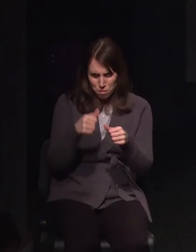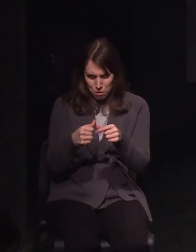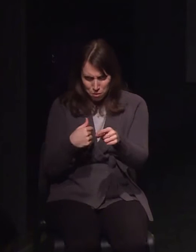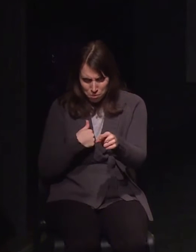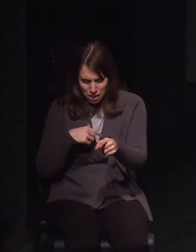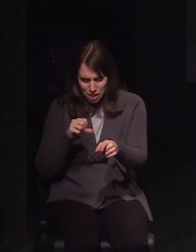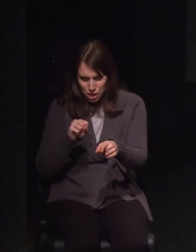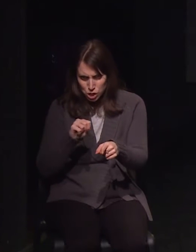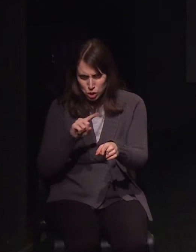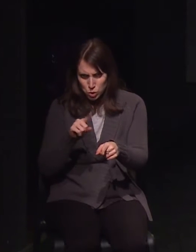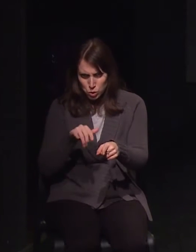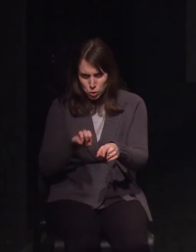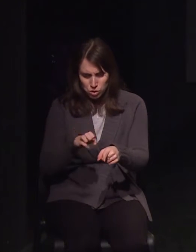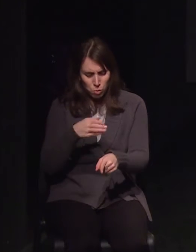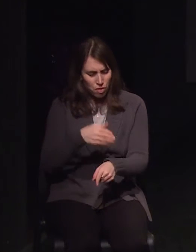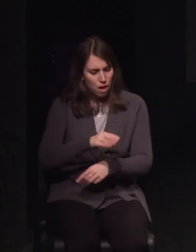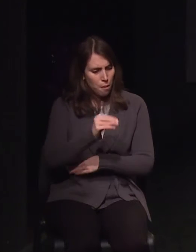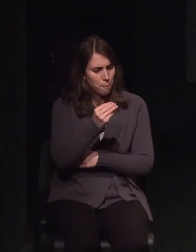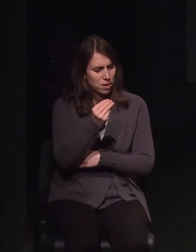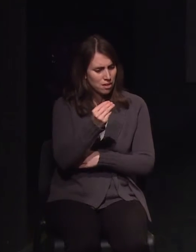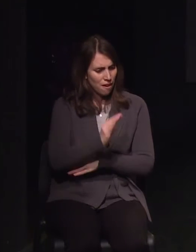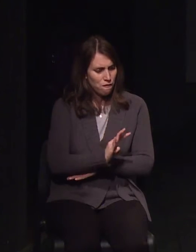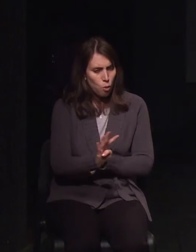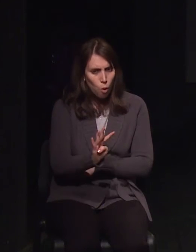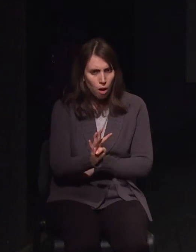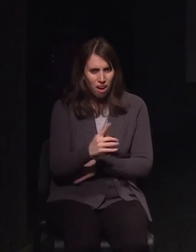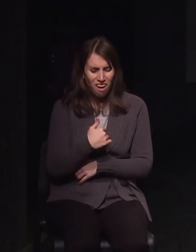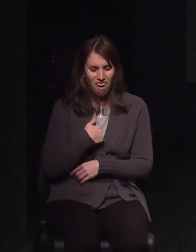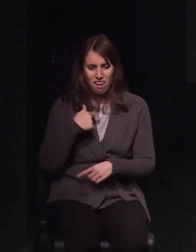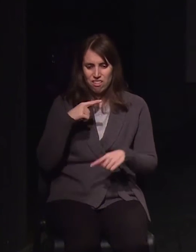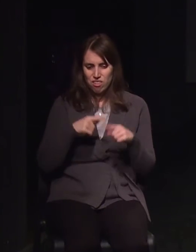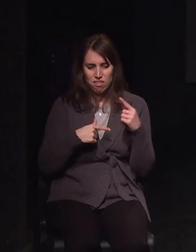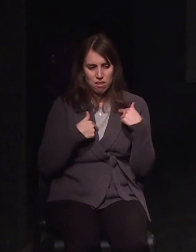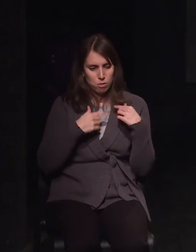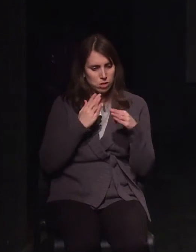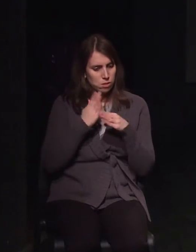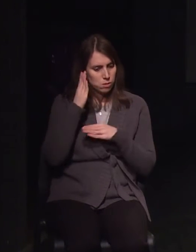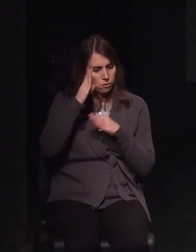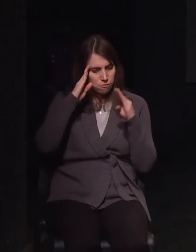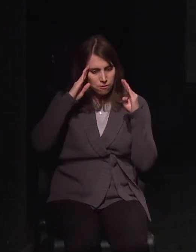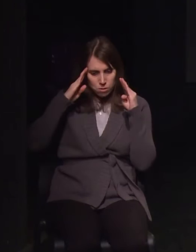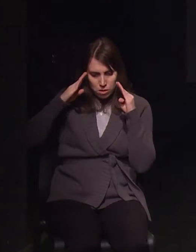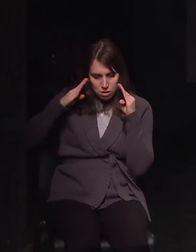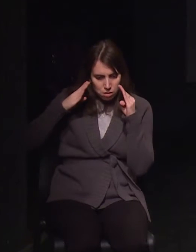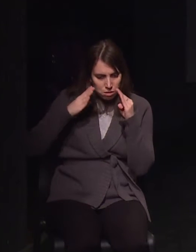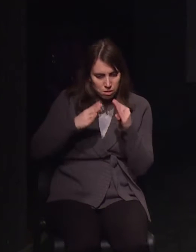And I couldn’t quite do it, frankly. I was too focussed at that moment, narrowly.